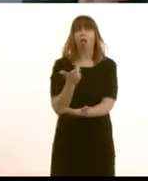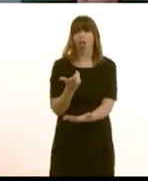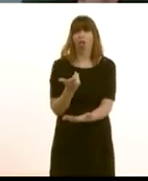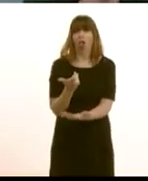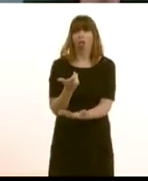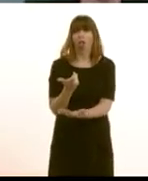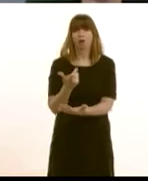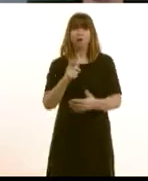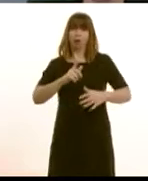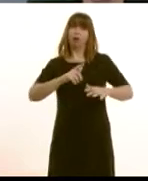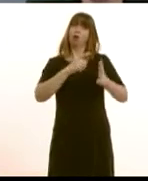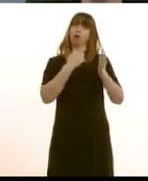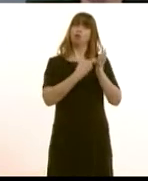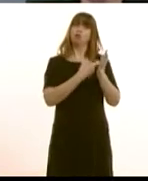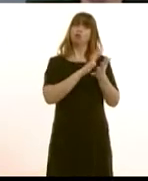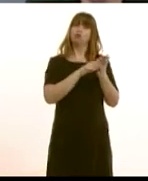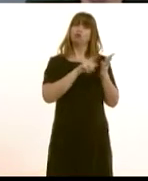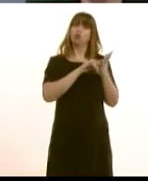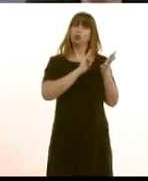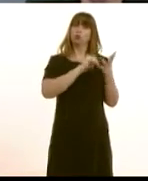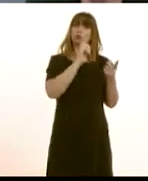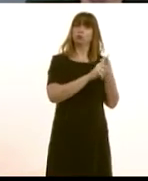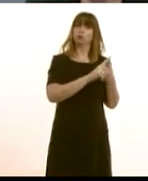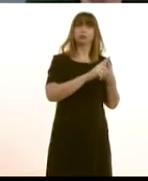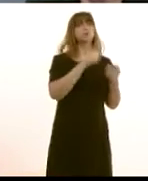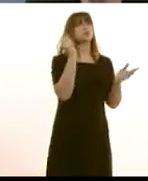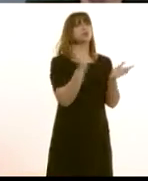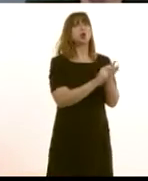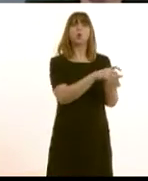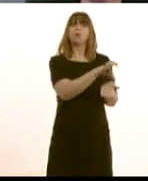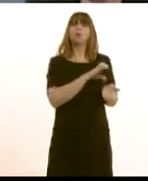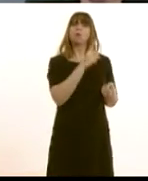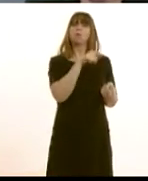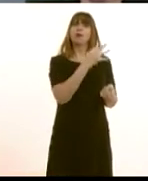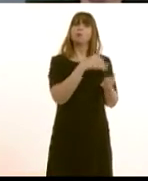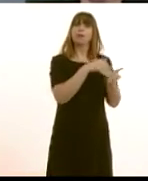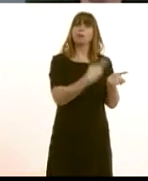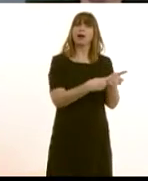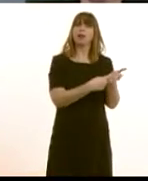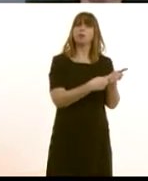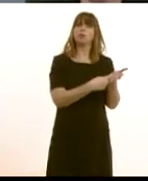look at the land in Rhoose, for example, sold for £1.8 million and then selling to developers